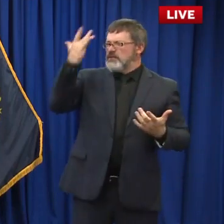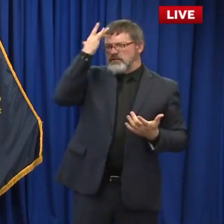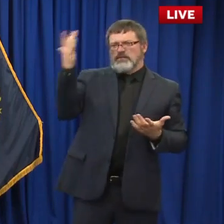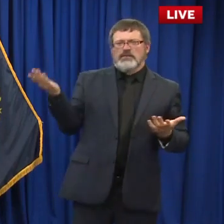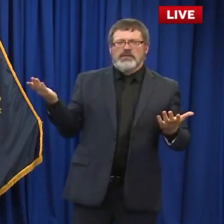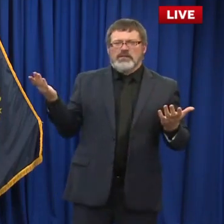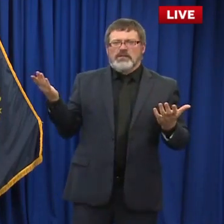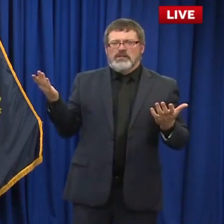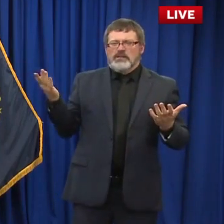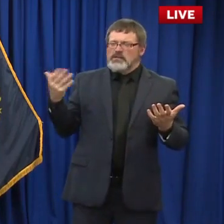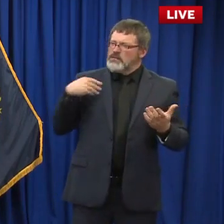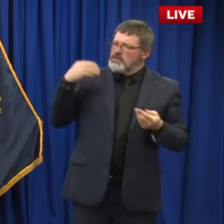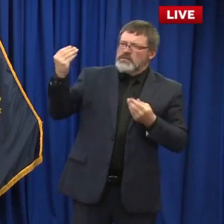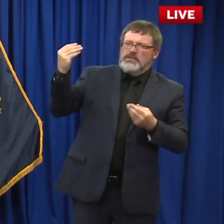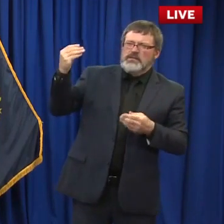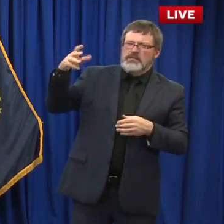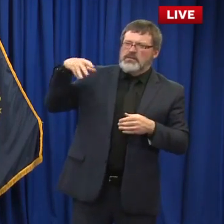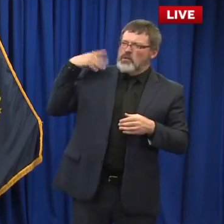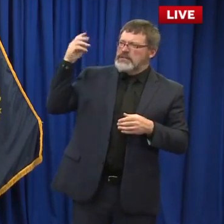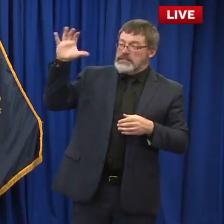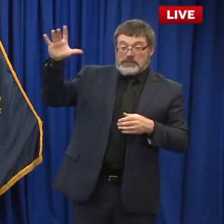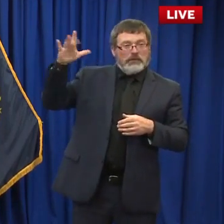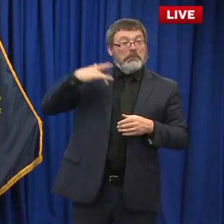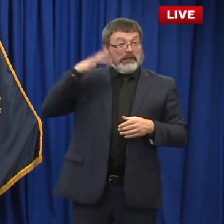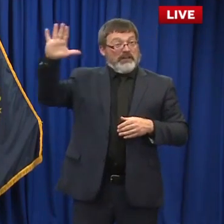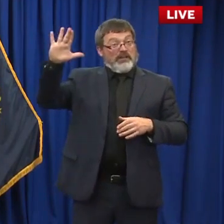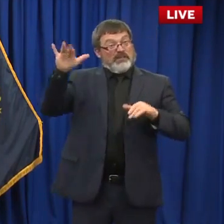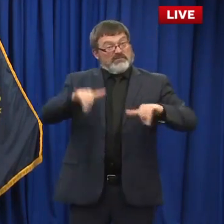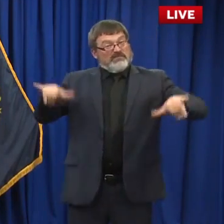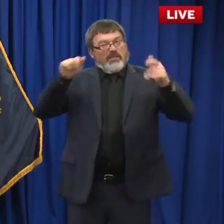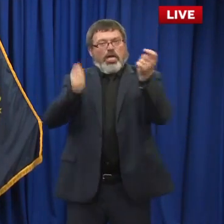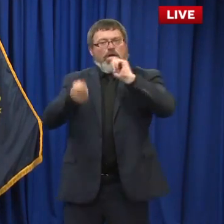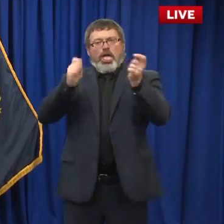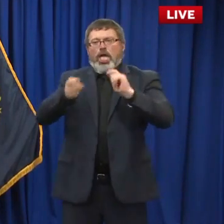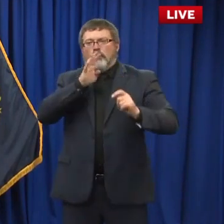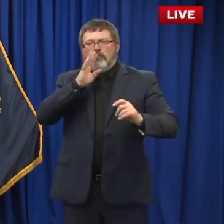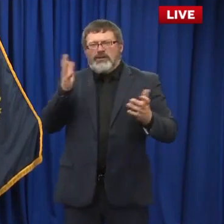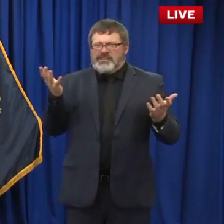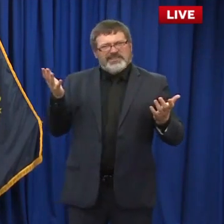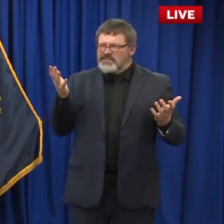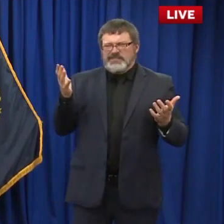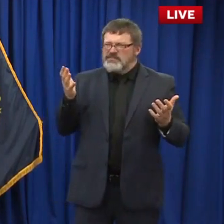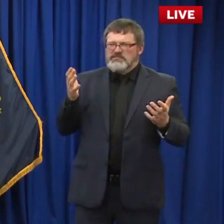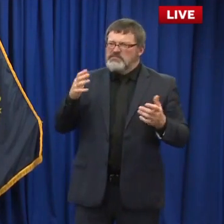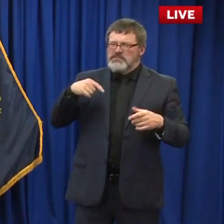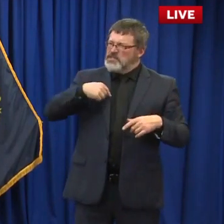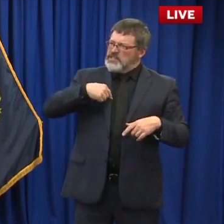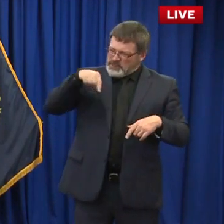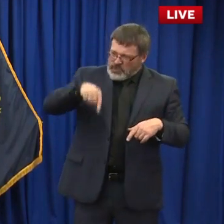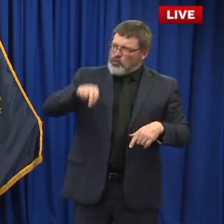THAT'S TYPICAL WASHINGTON, BUT IT WILL HAVE A SEVERE IMPACT, NOT JUST HERE IN NEW HAMPSHIRE BUT ALL ACROSS THE COUNTRY.